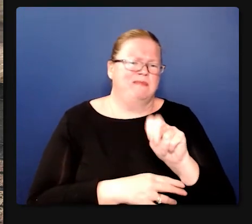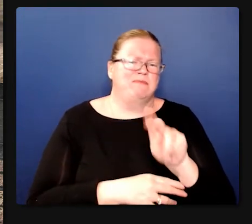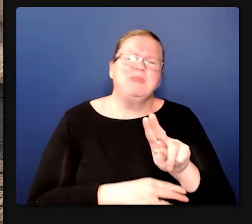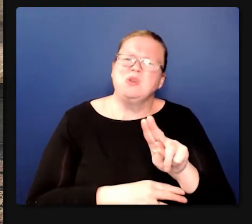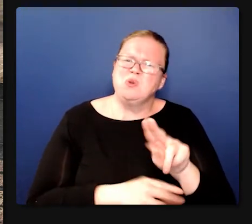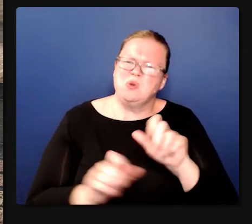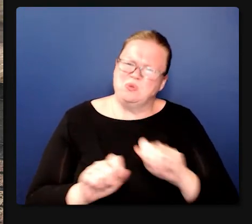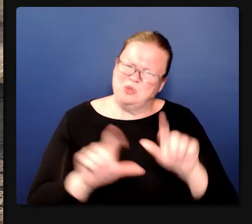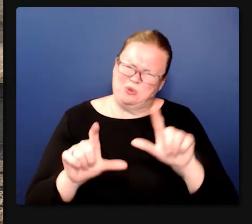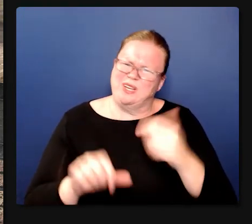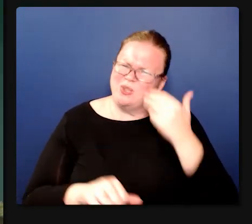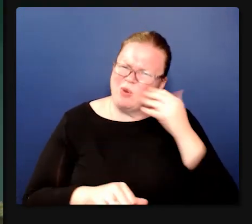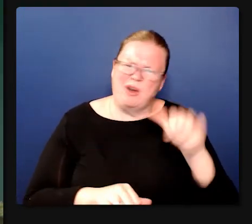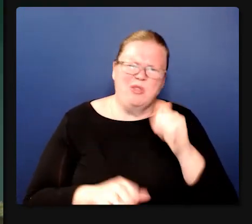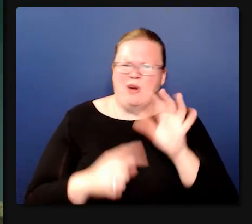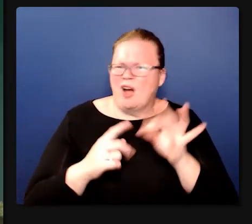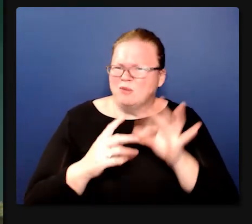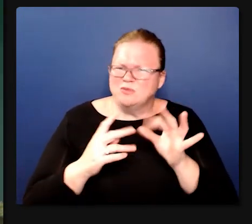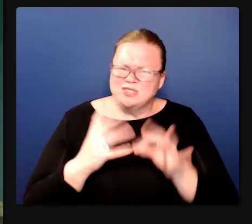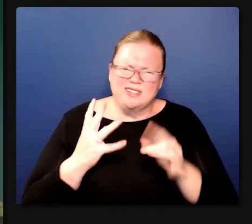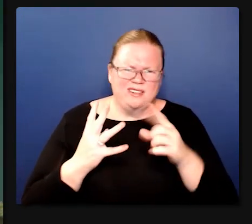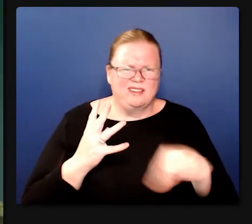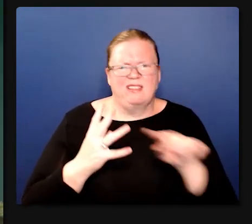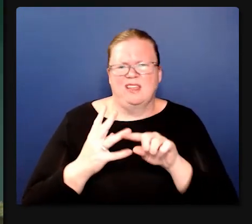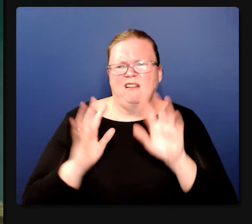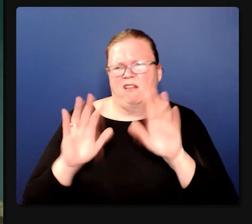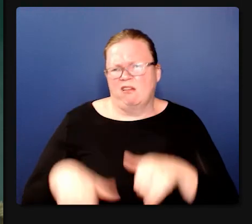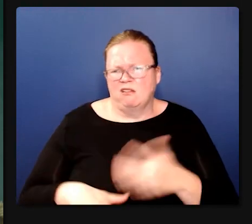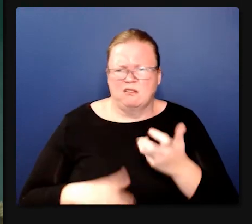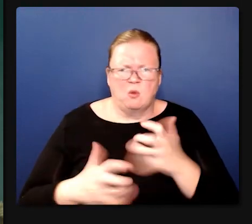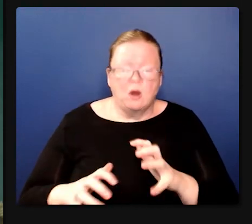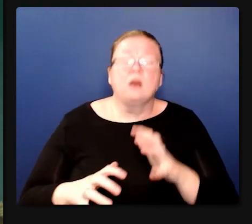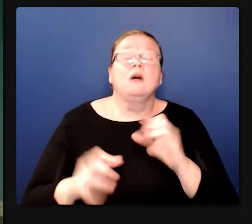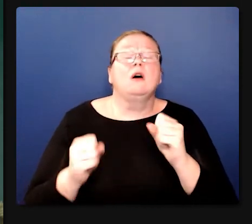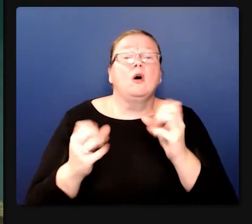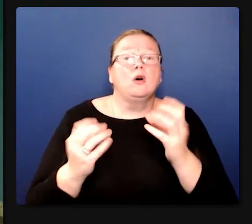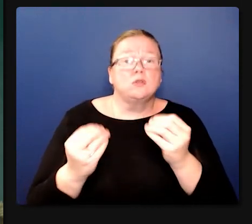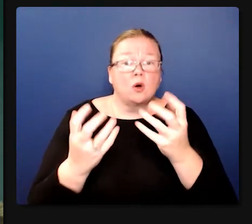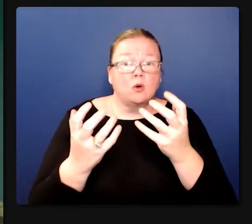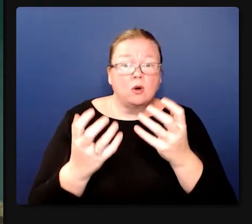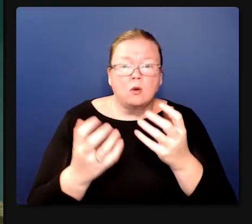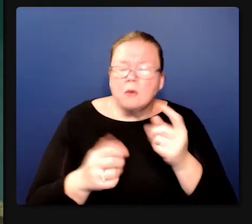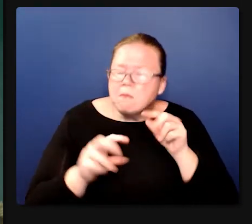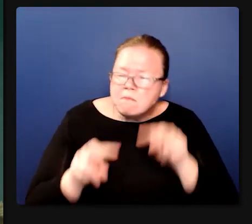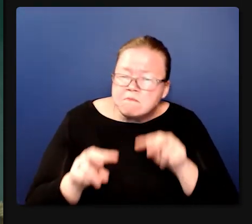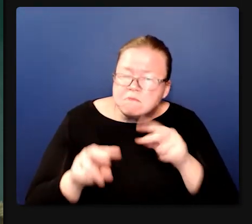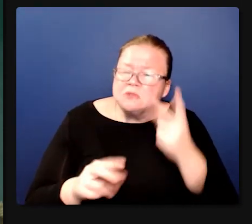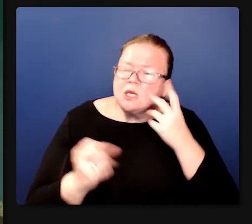and other options that they are toggling. So we monitor that, we see how much time they're spending on it,